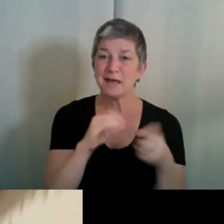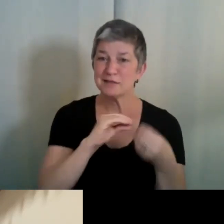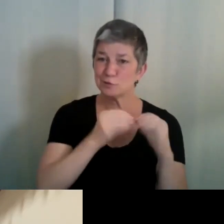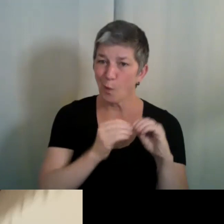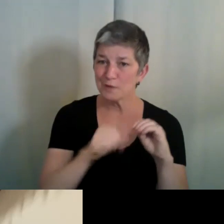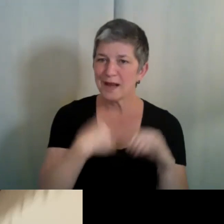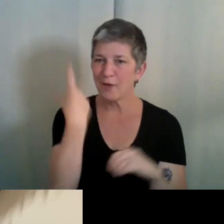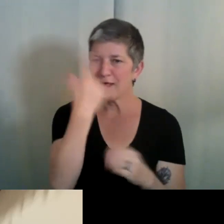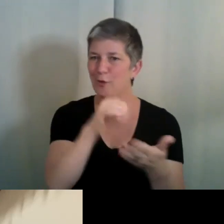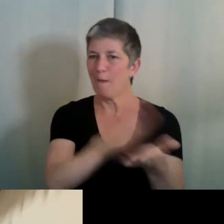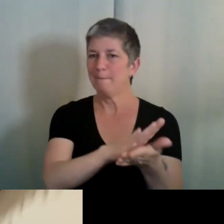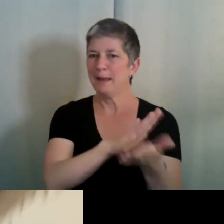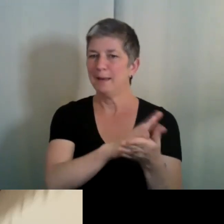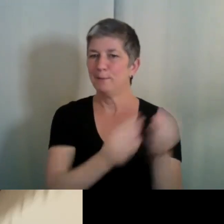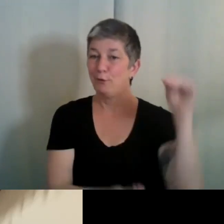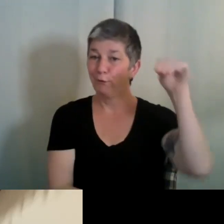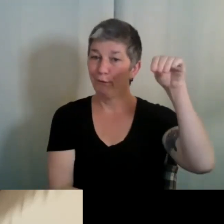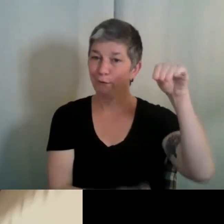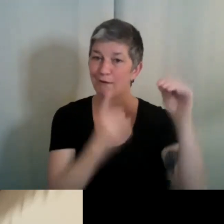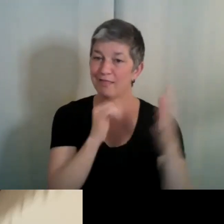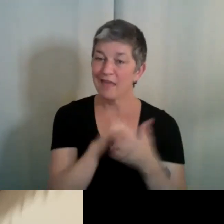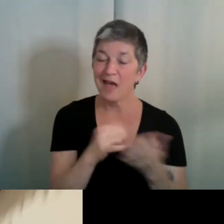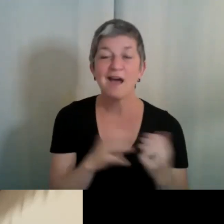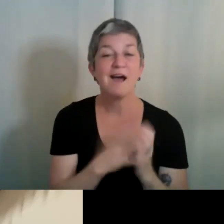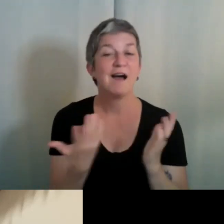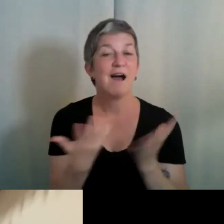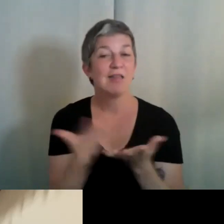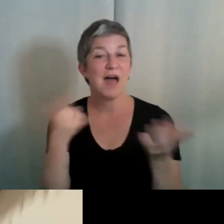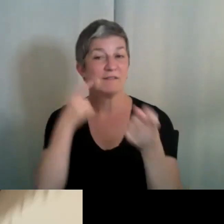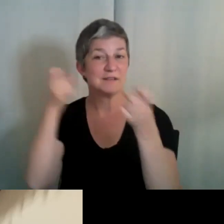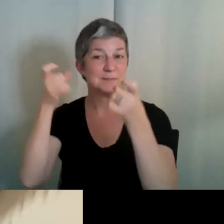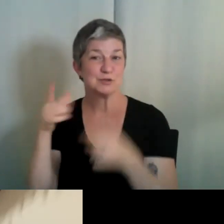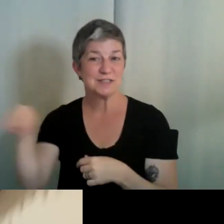paper. And a lot of the administration I, I worked with,